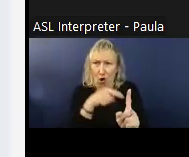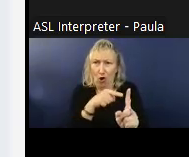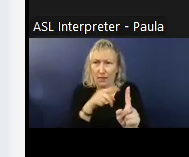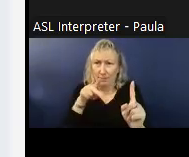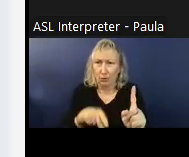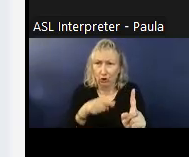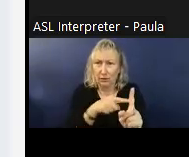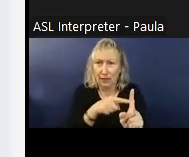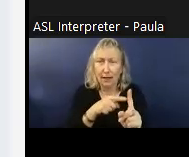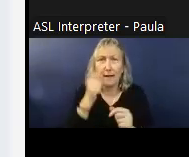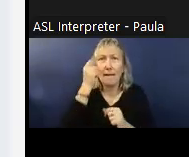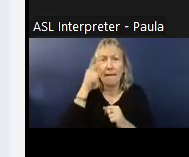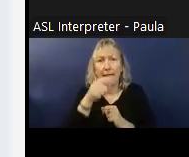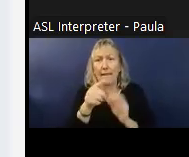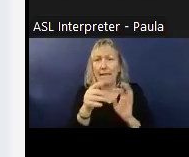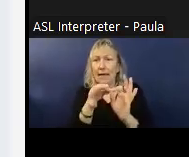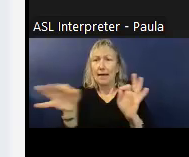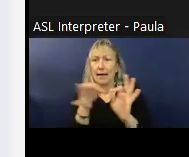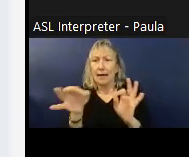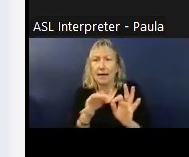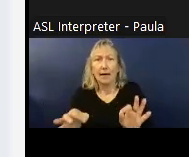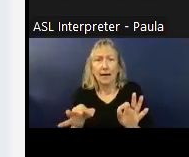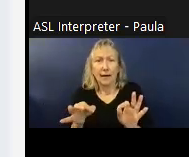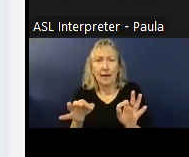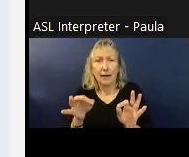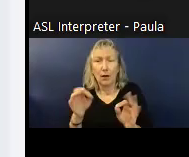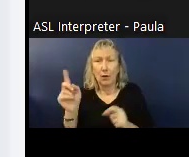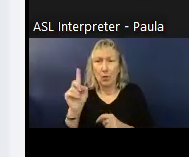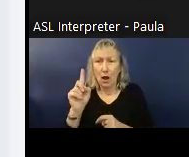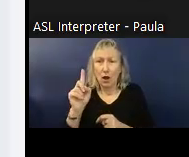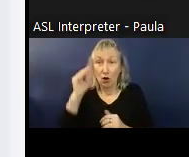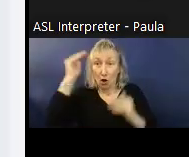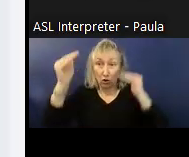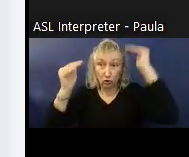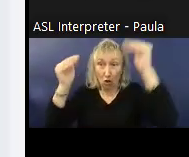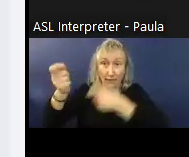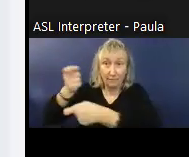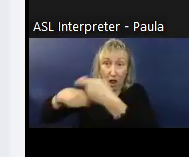the adult foster home rule refers to care plans in the language in the assisted